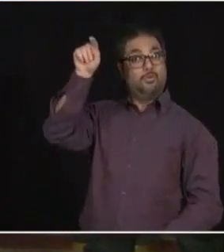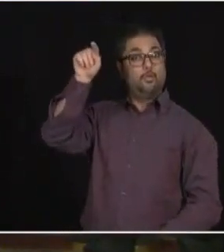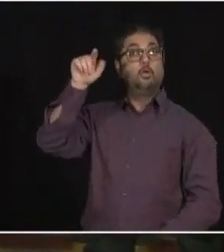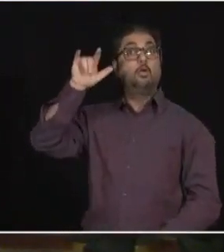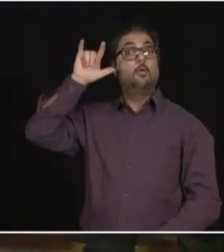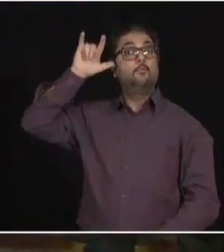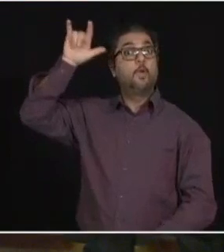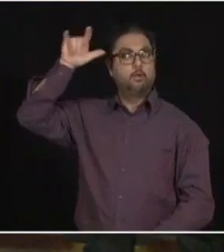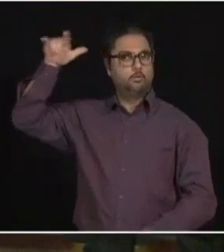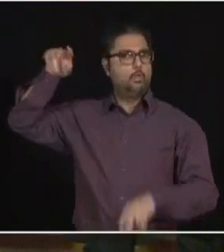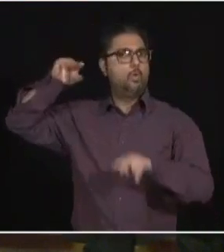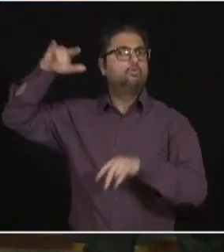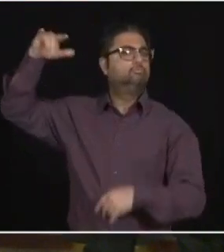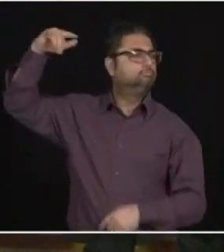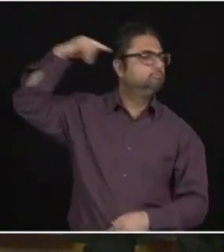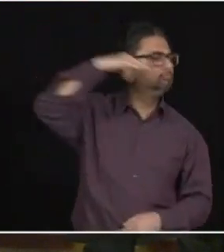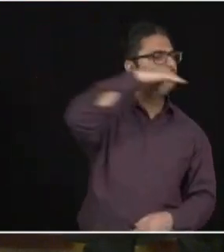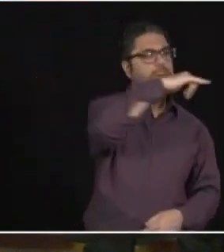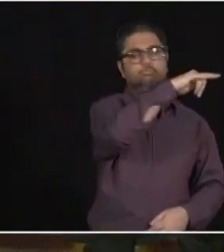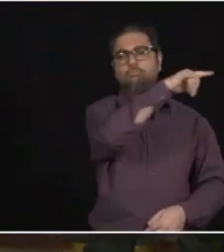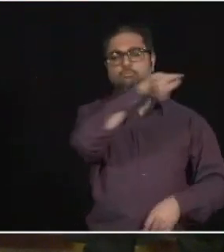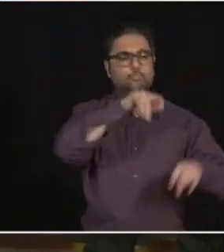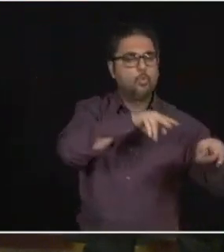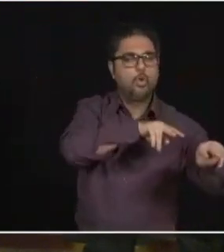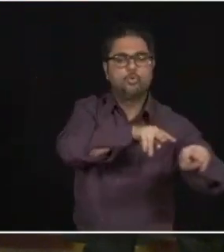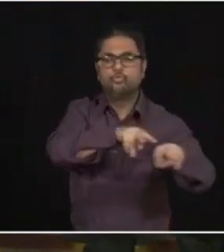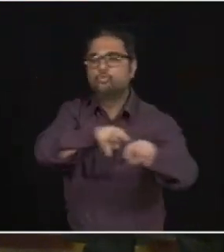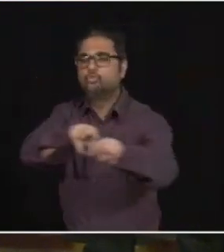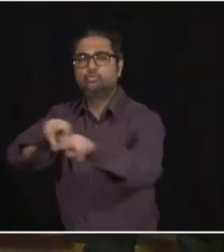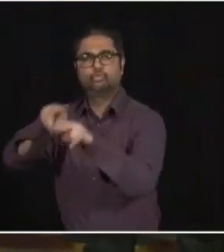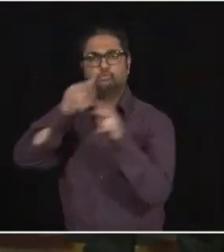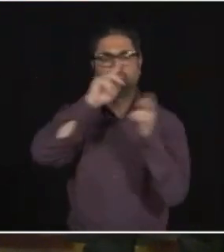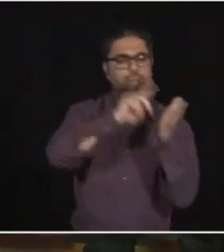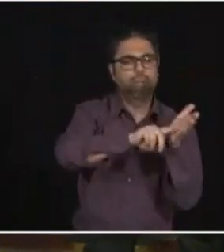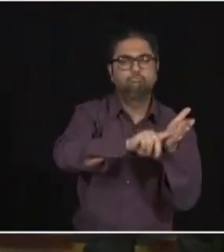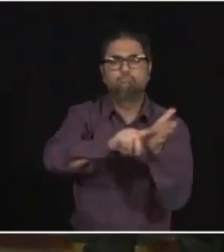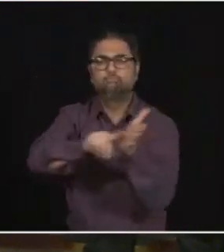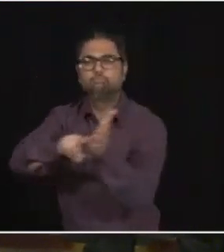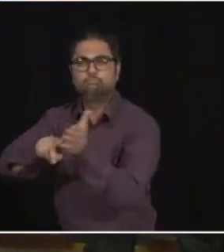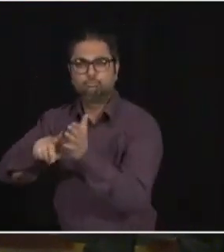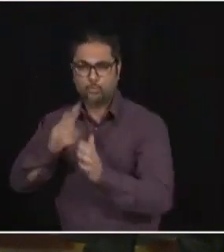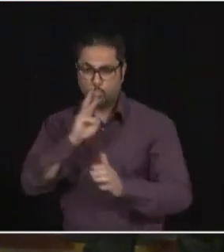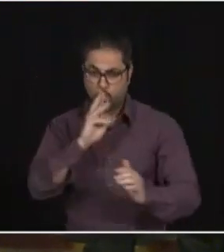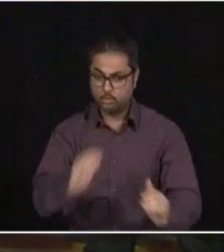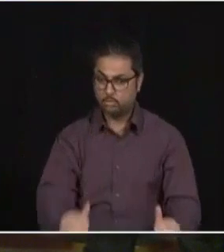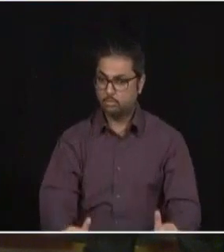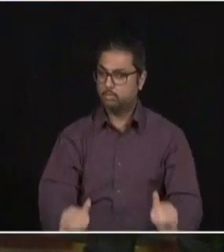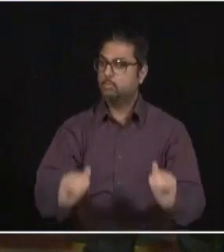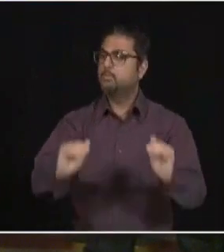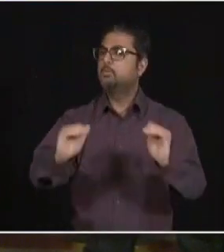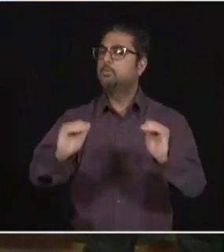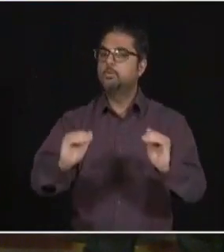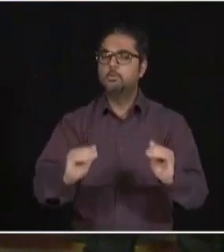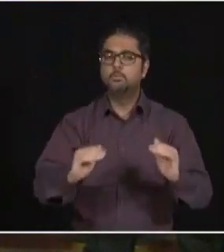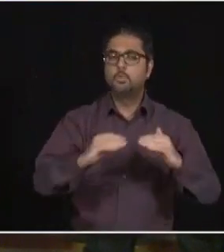information that can save lives, but despite our best efforts, we can't stop the flooding. But what we can